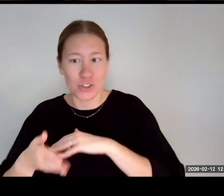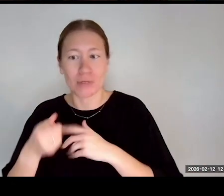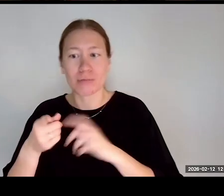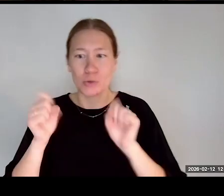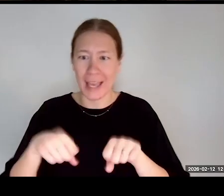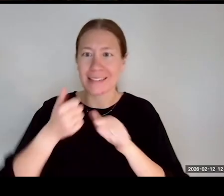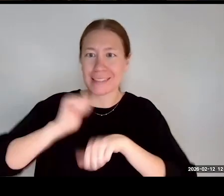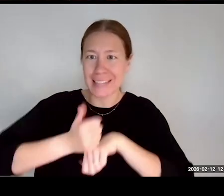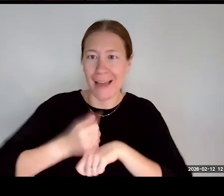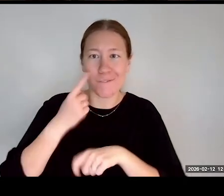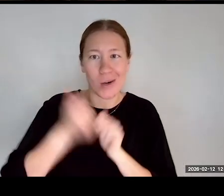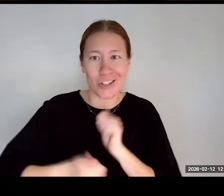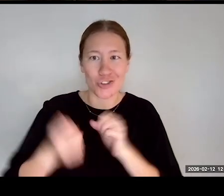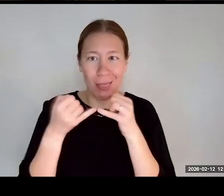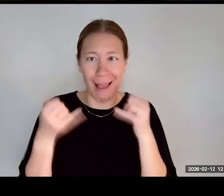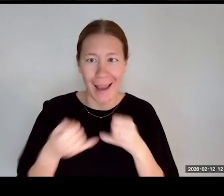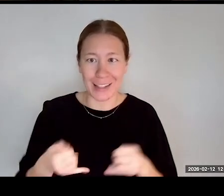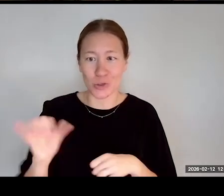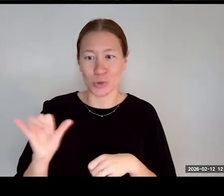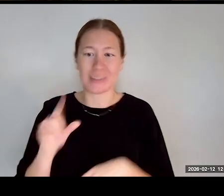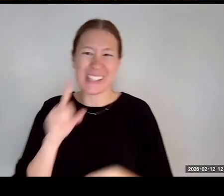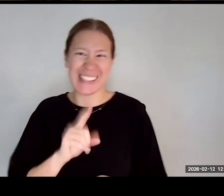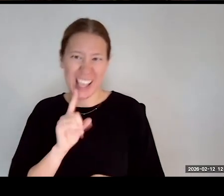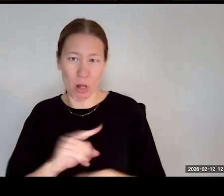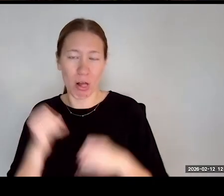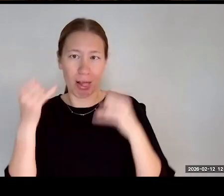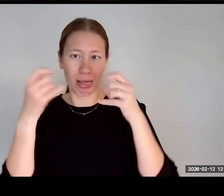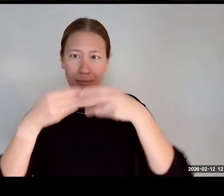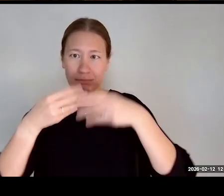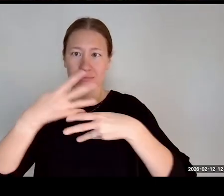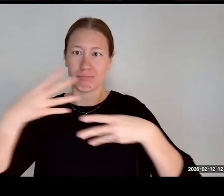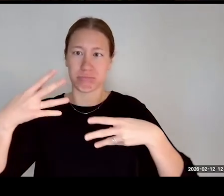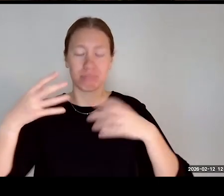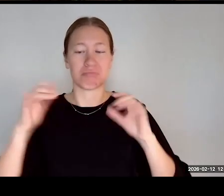I've got it set to single right now and I'm happy with that. So maybe I don't want any spacing before.